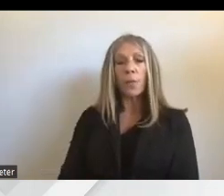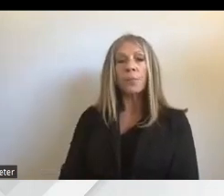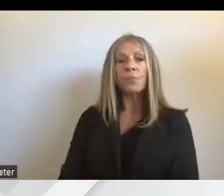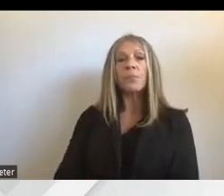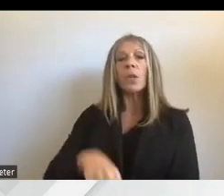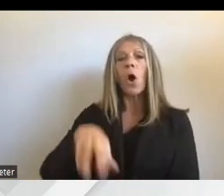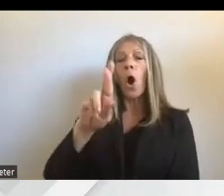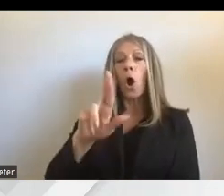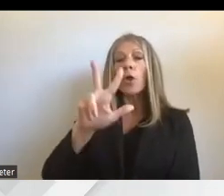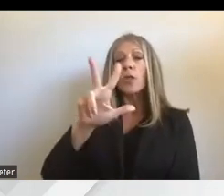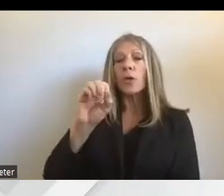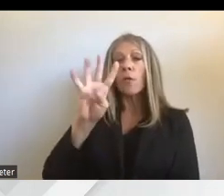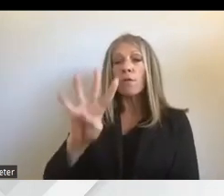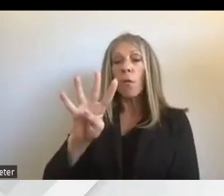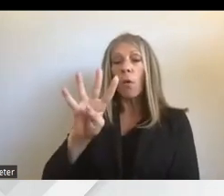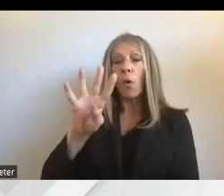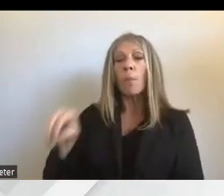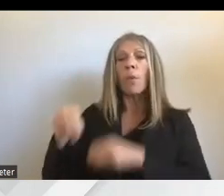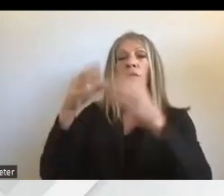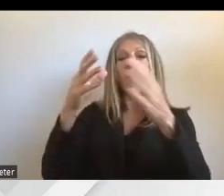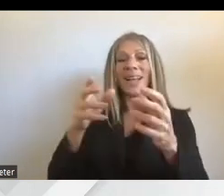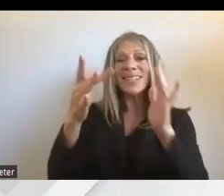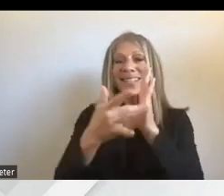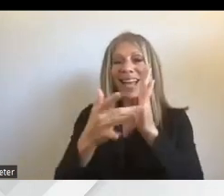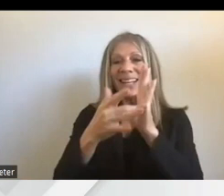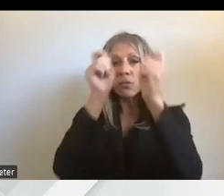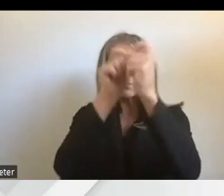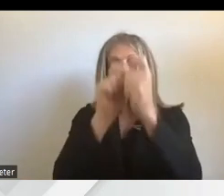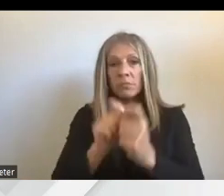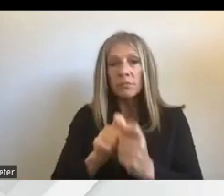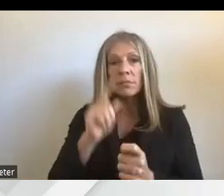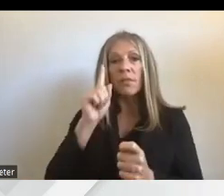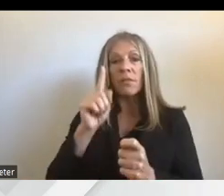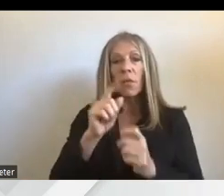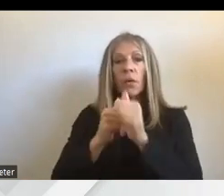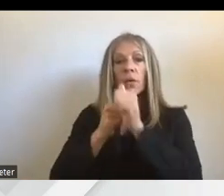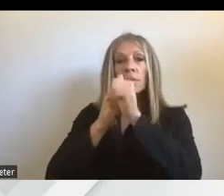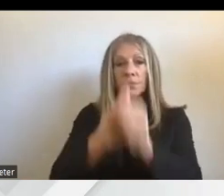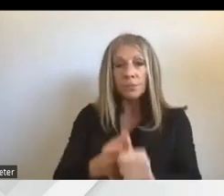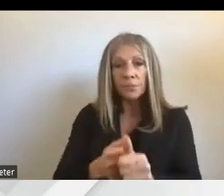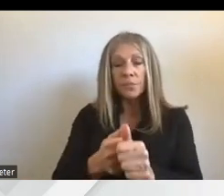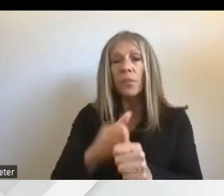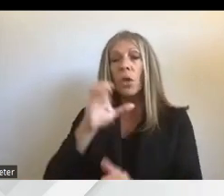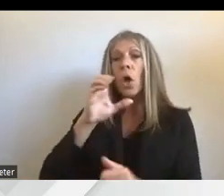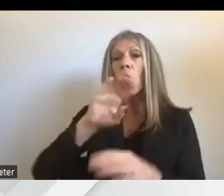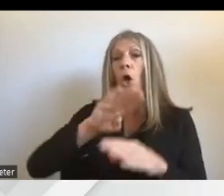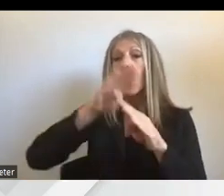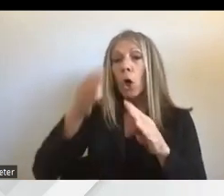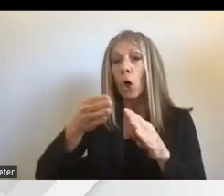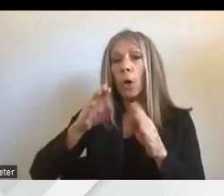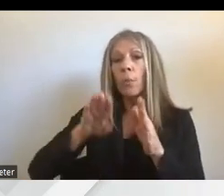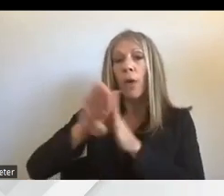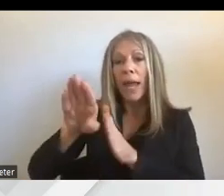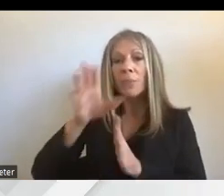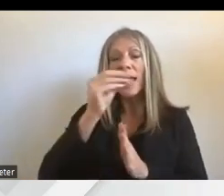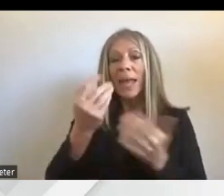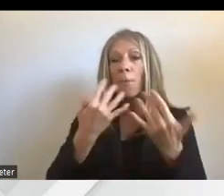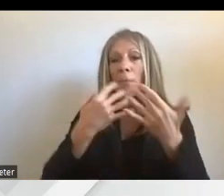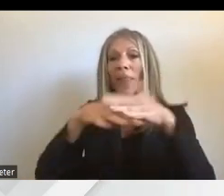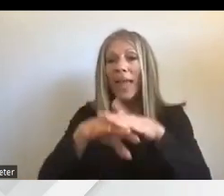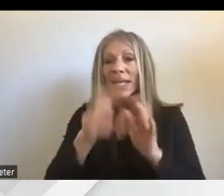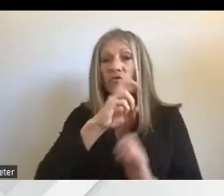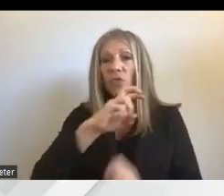r304 provides the technical specifications for compliant curb RamPs and Blended transitions, which